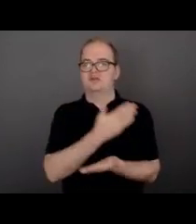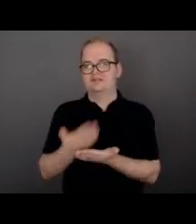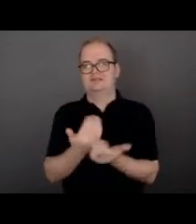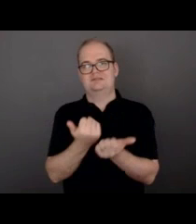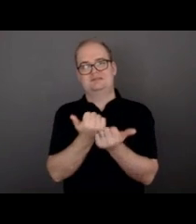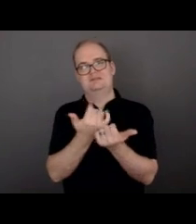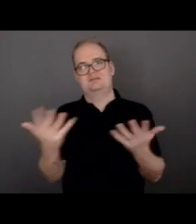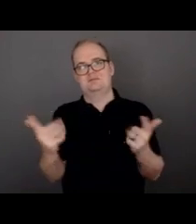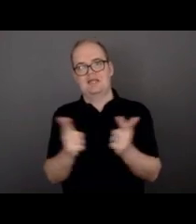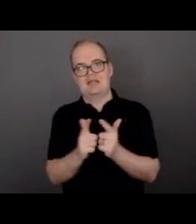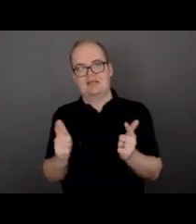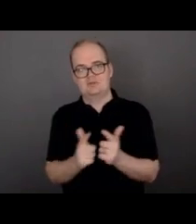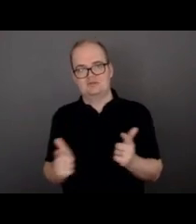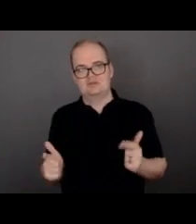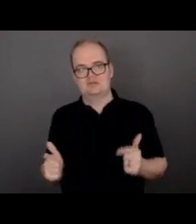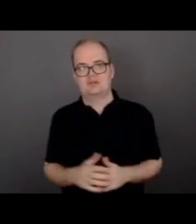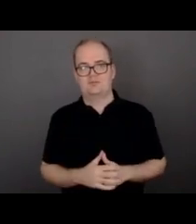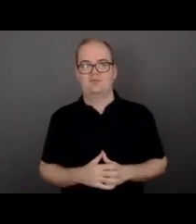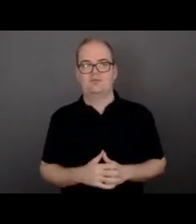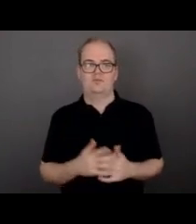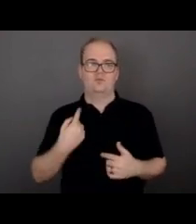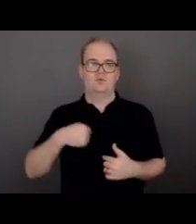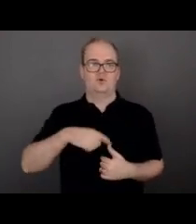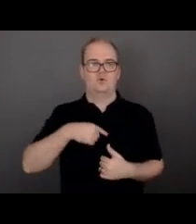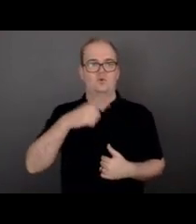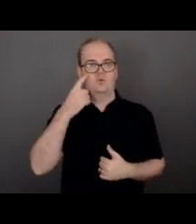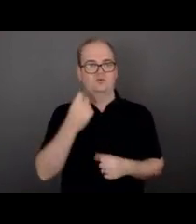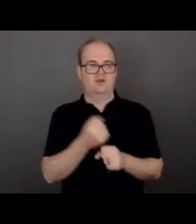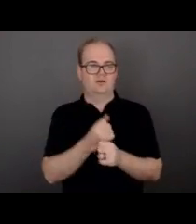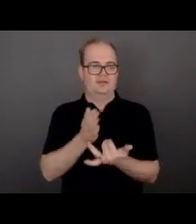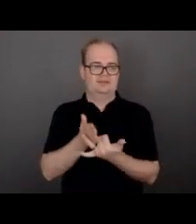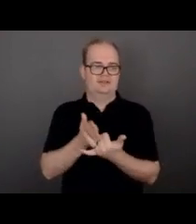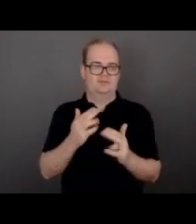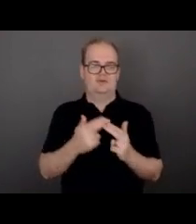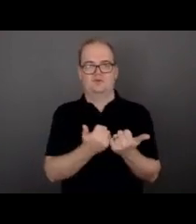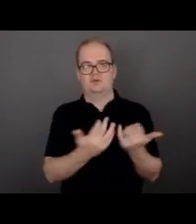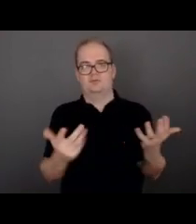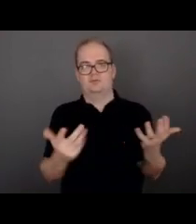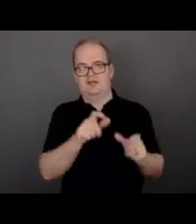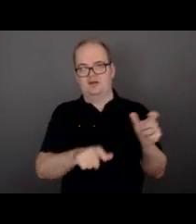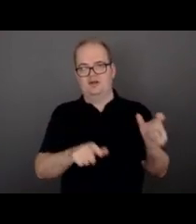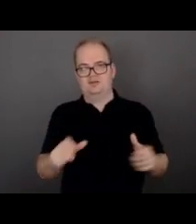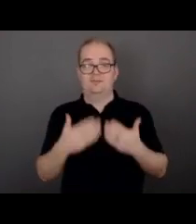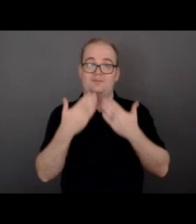we are trying to make it as accessible as possible for vulnerable clients. Thanks, Daisy.